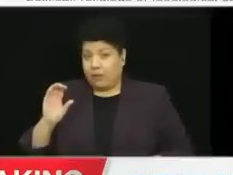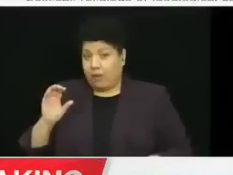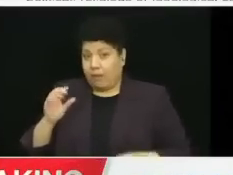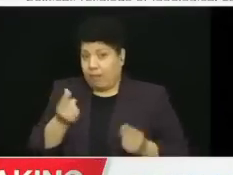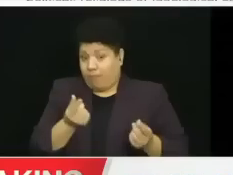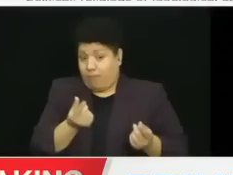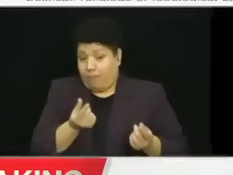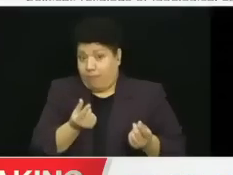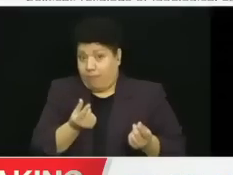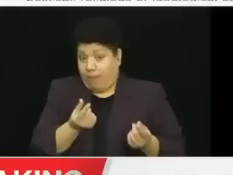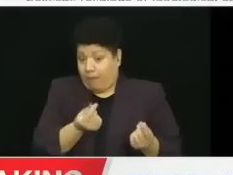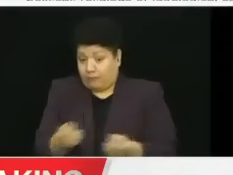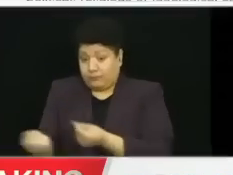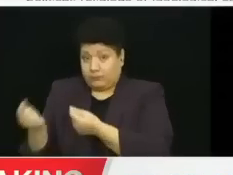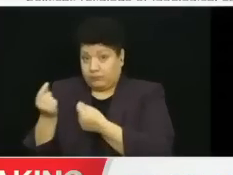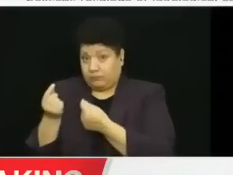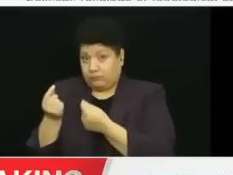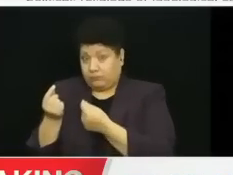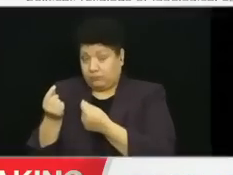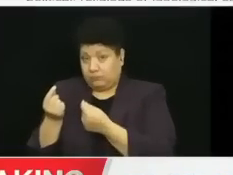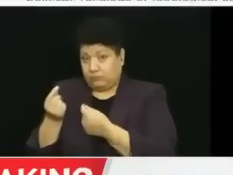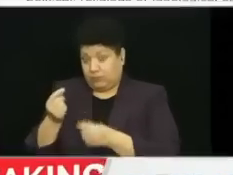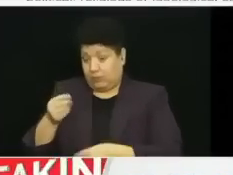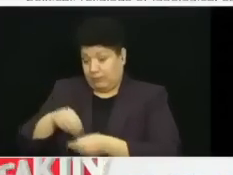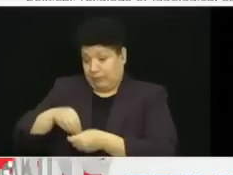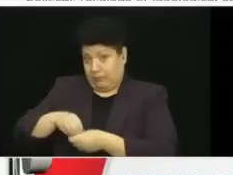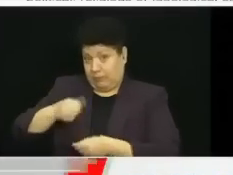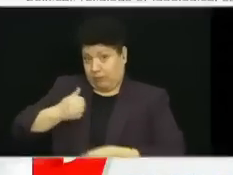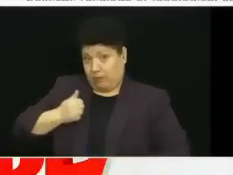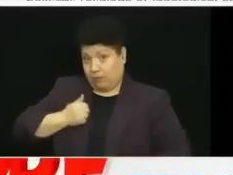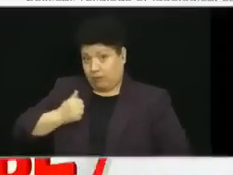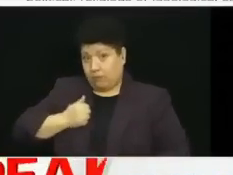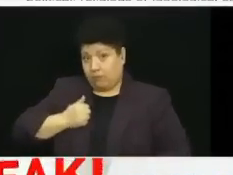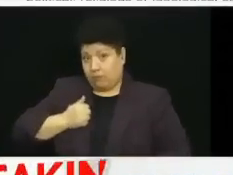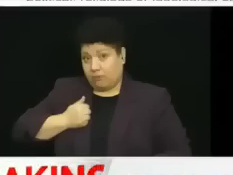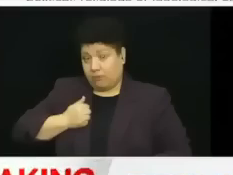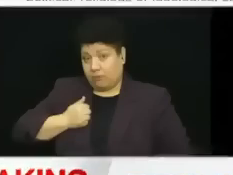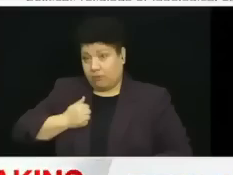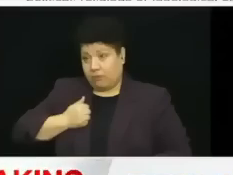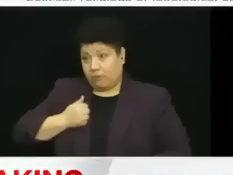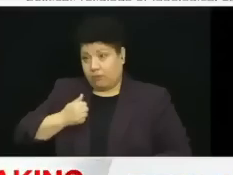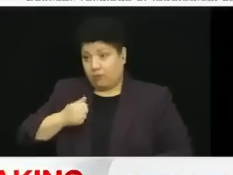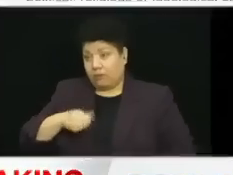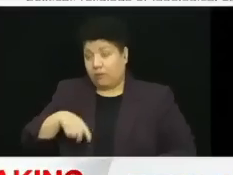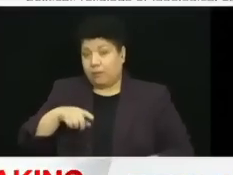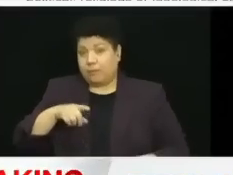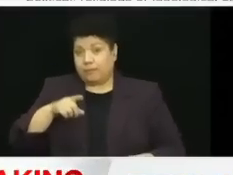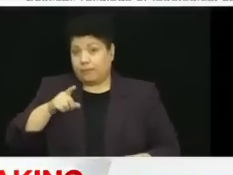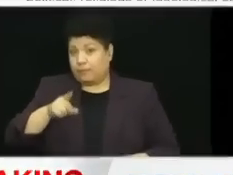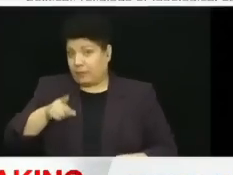ACHIEVING A POLITICAL OR